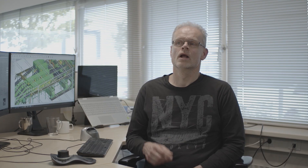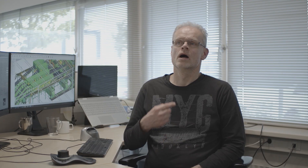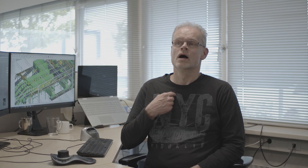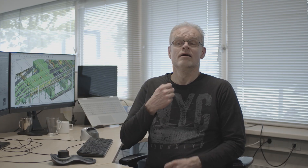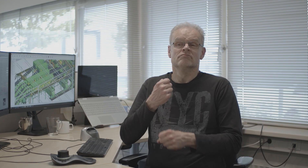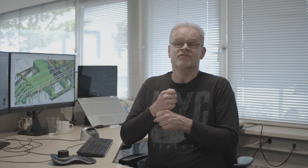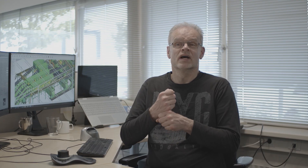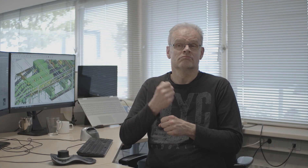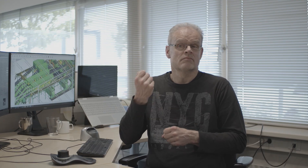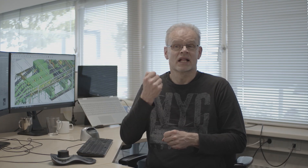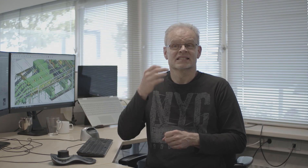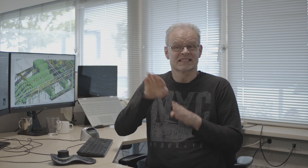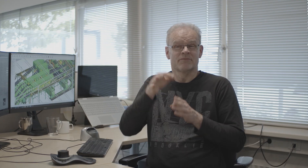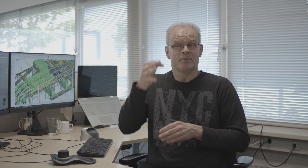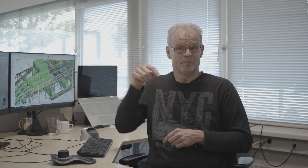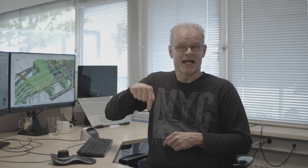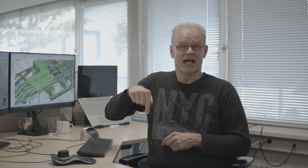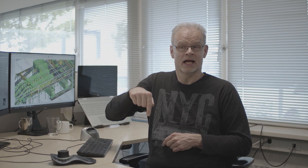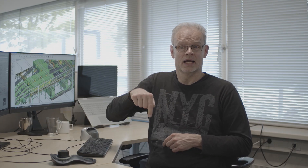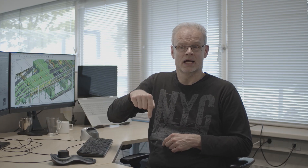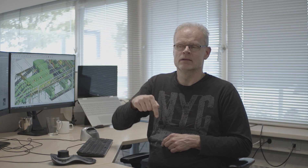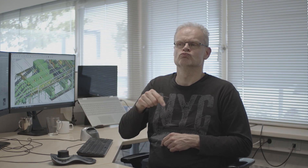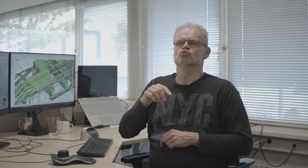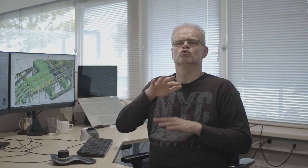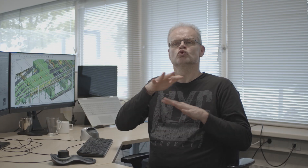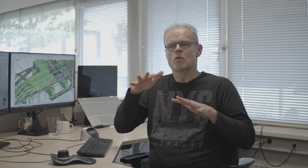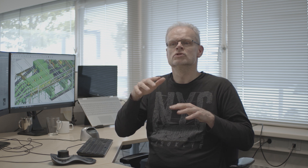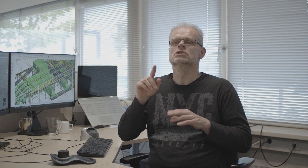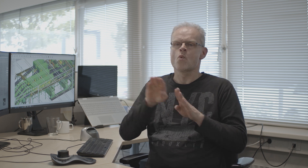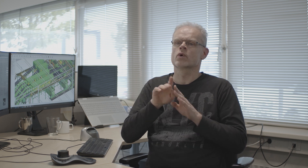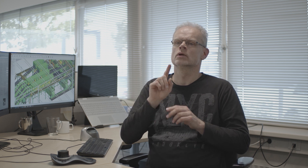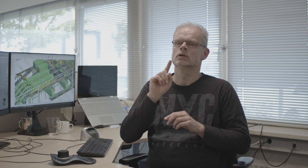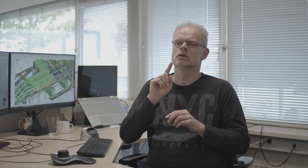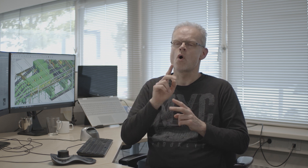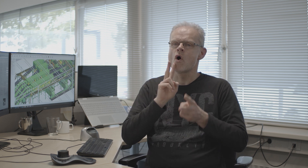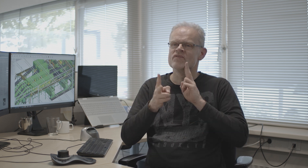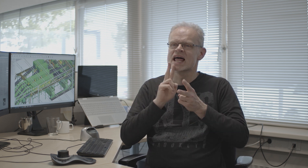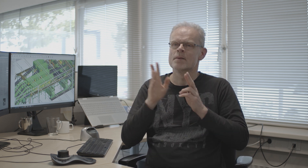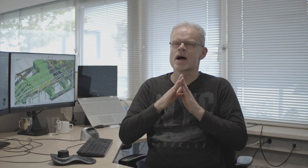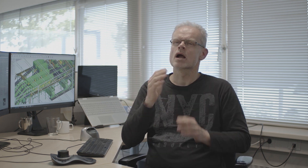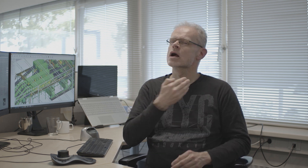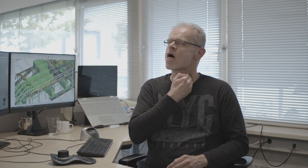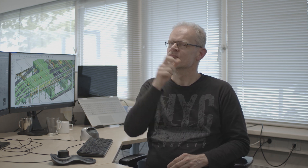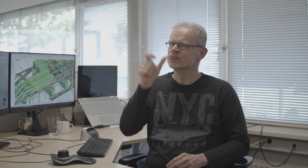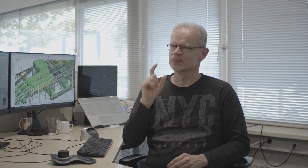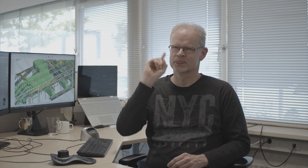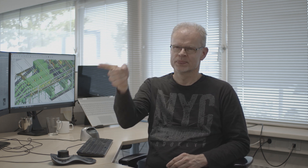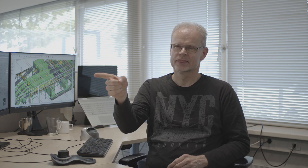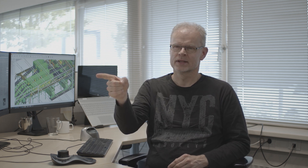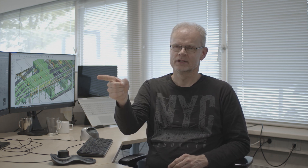I always work in the same place. Sometimes I also have meetings with the client and